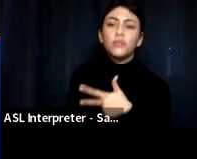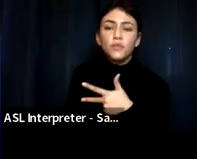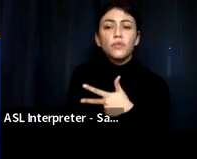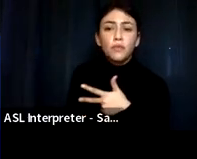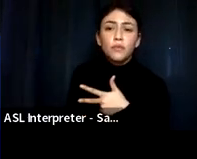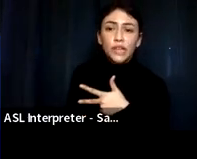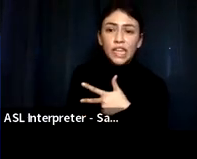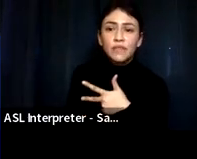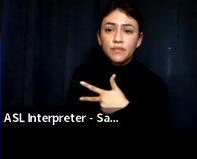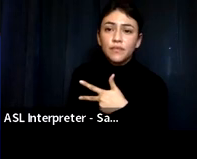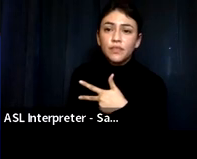Oh, from Reedley!